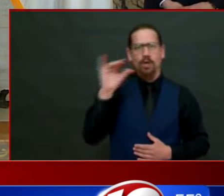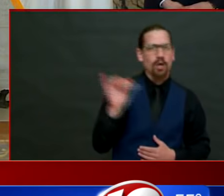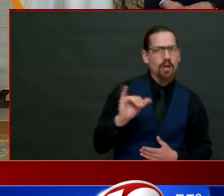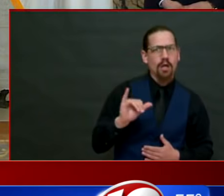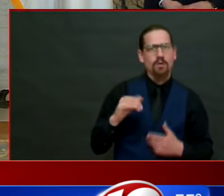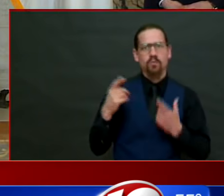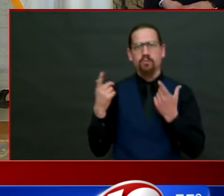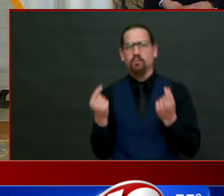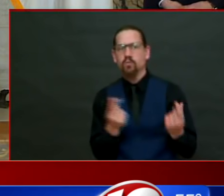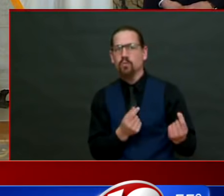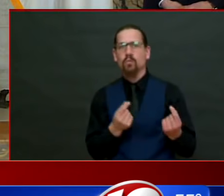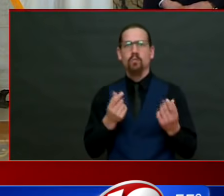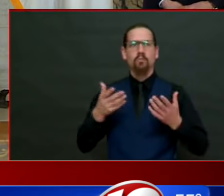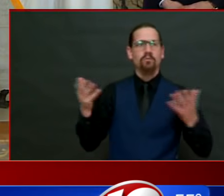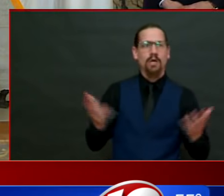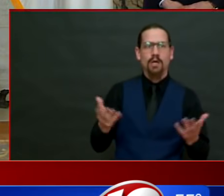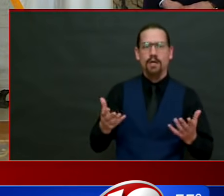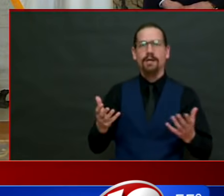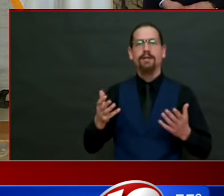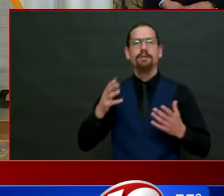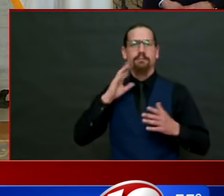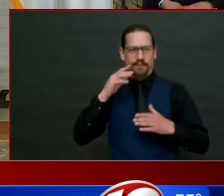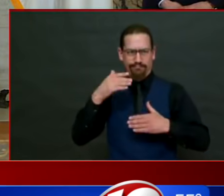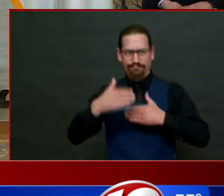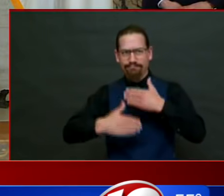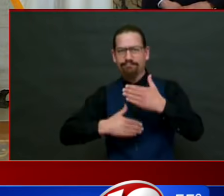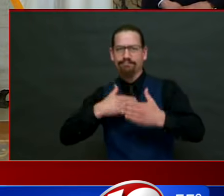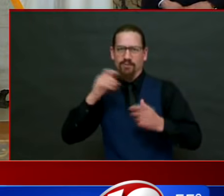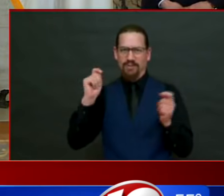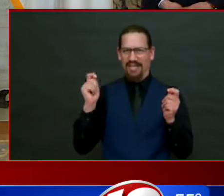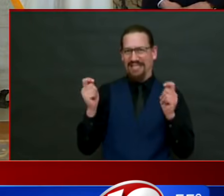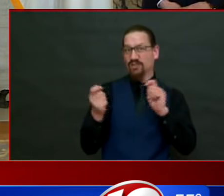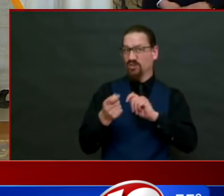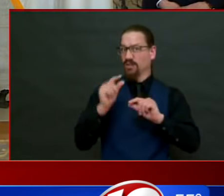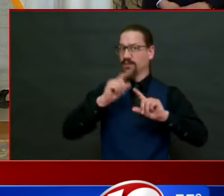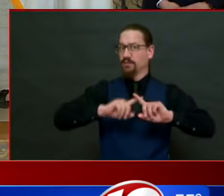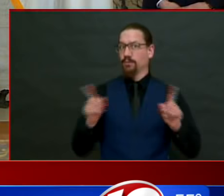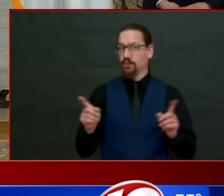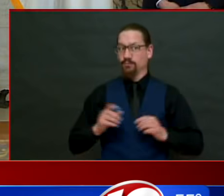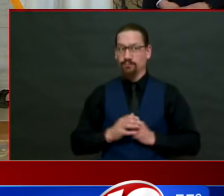REGULATIONS AND STAY-AT-HOME ORDERS, AND BEGIN TO SLOWLY DIP